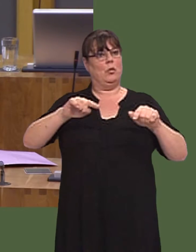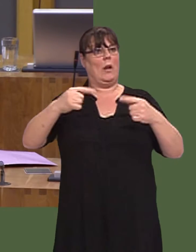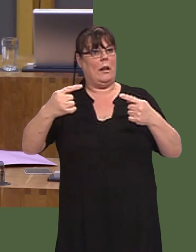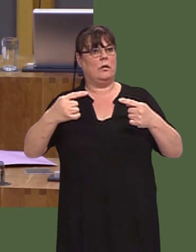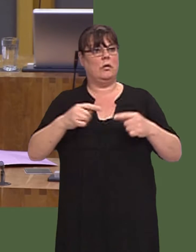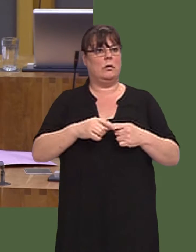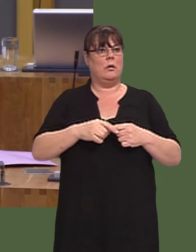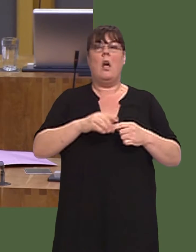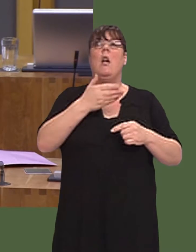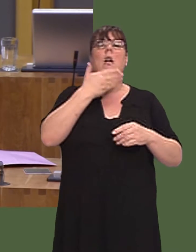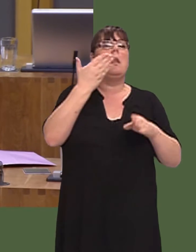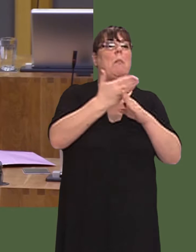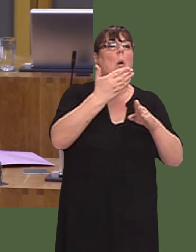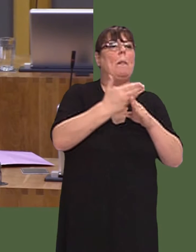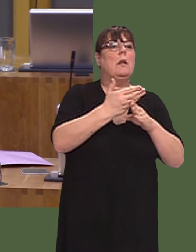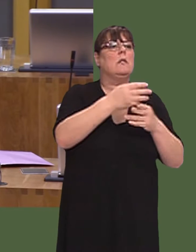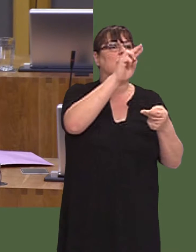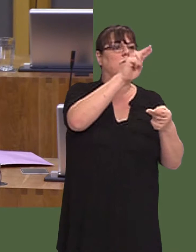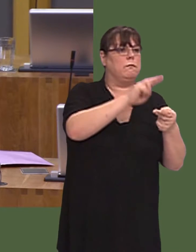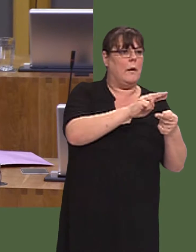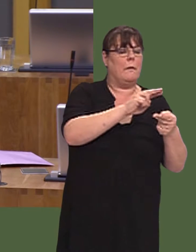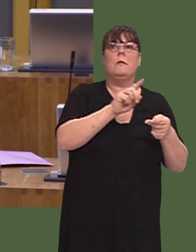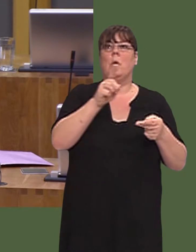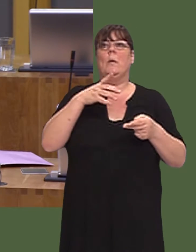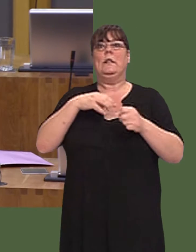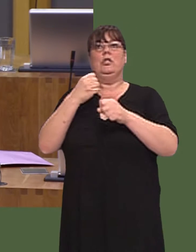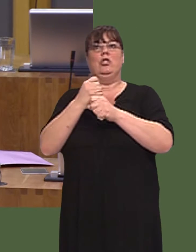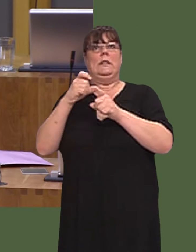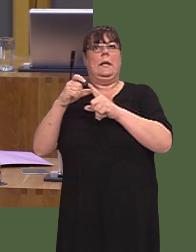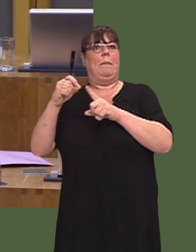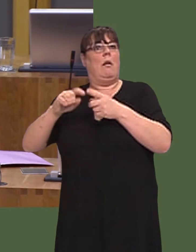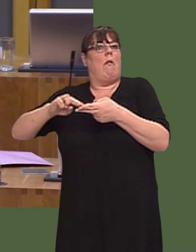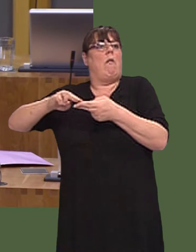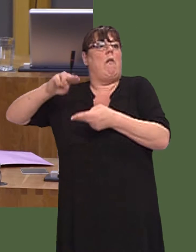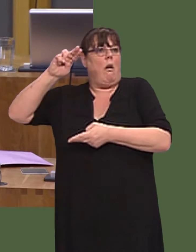Unemployment is not as much of an issue as GDP. Itís going in the right direction, and weíll continue to equip our people with the skills